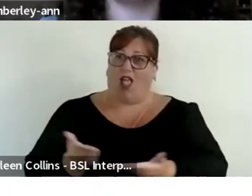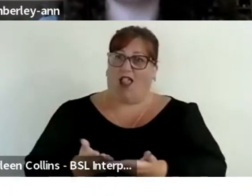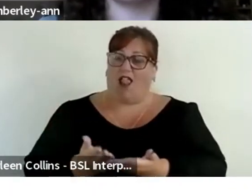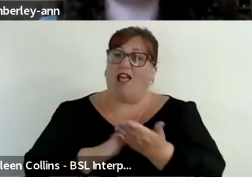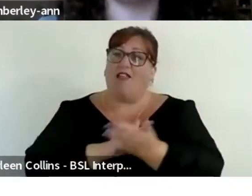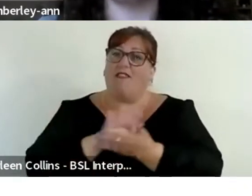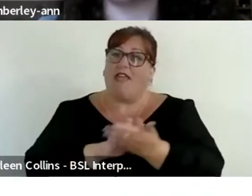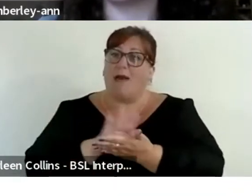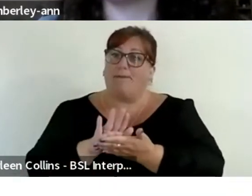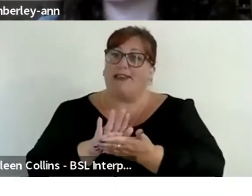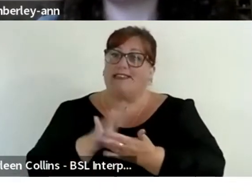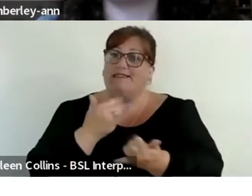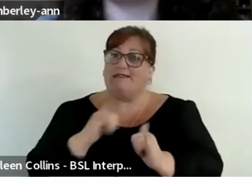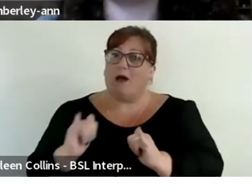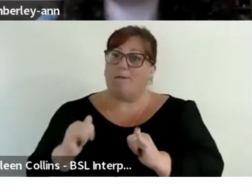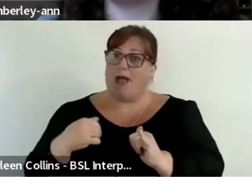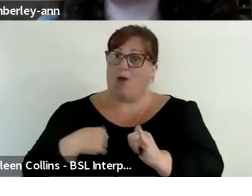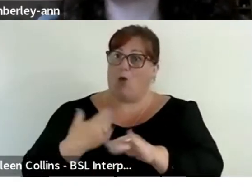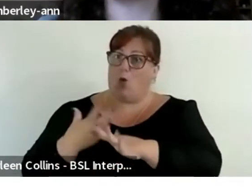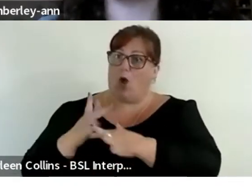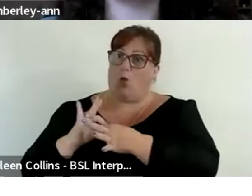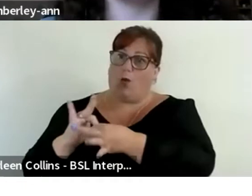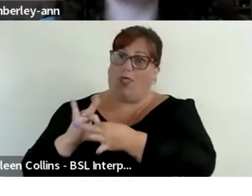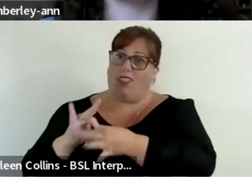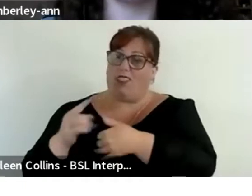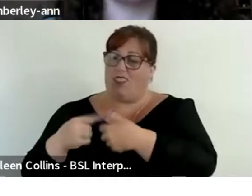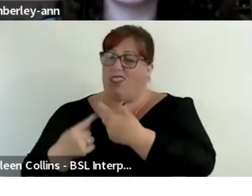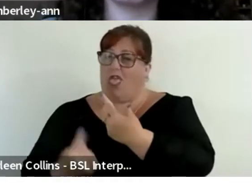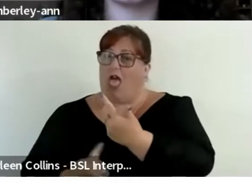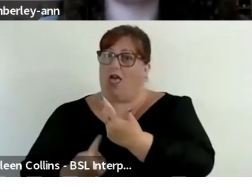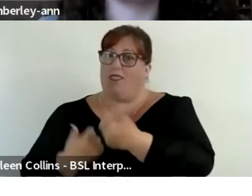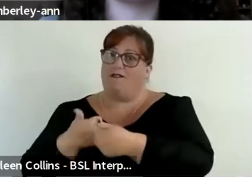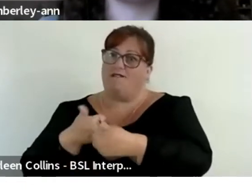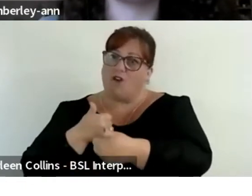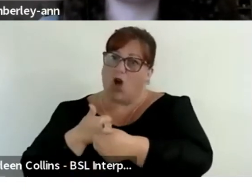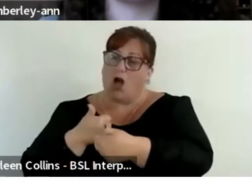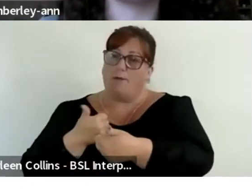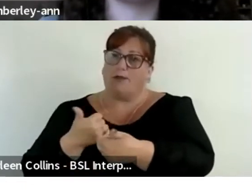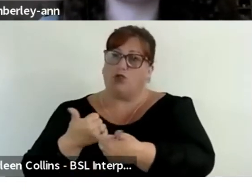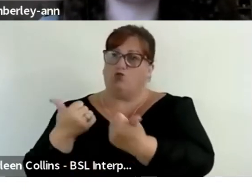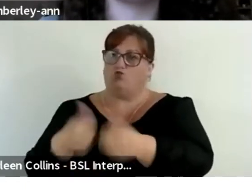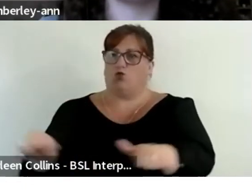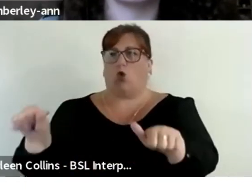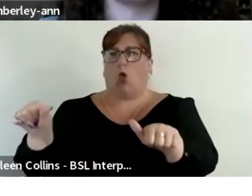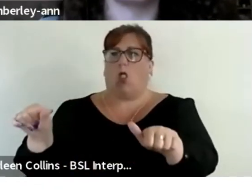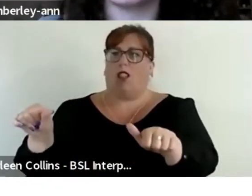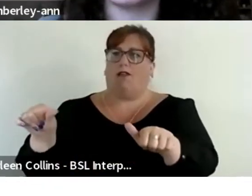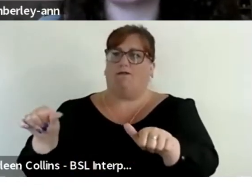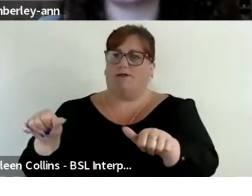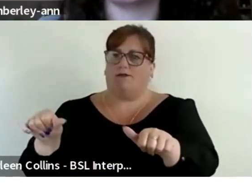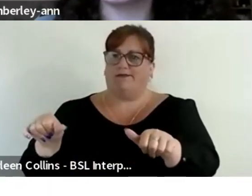PwC network firms to solve cross-border problems. There are lots of opportunities when working for us.